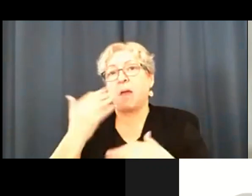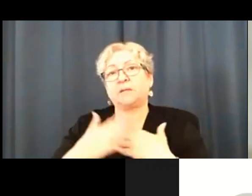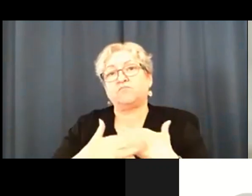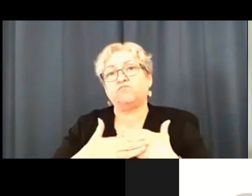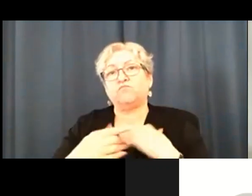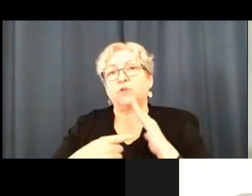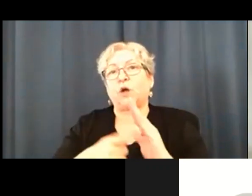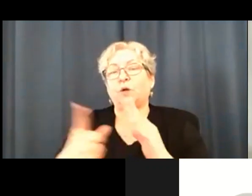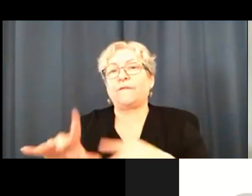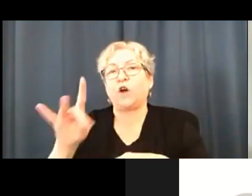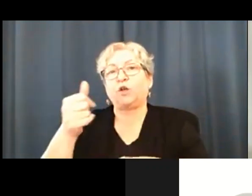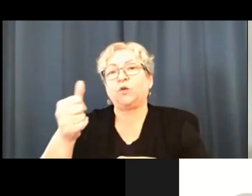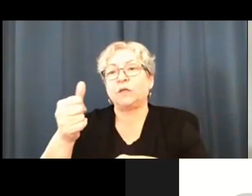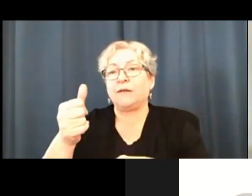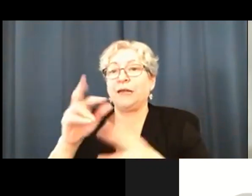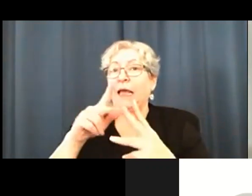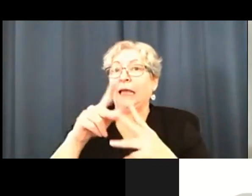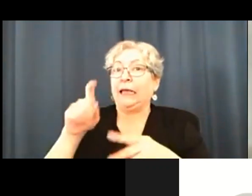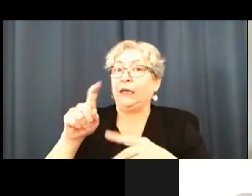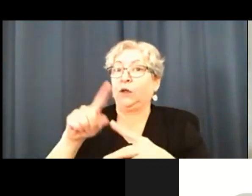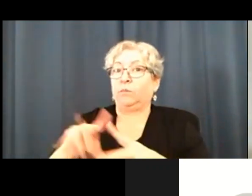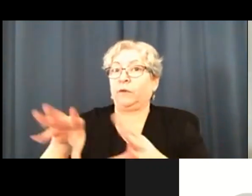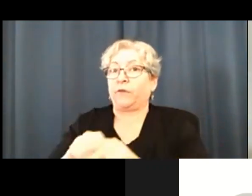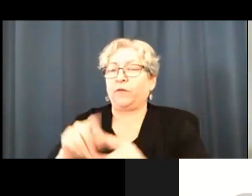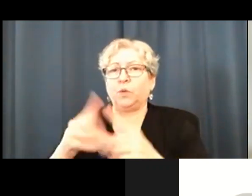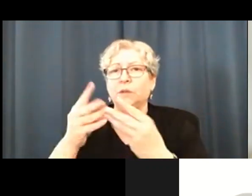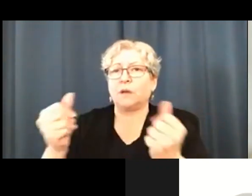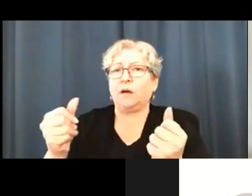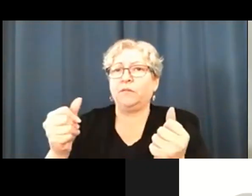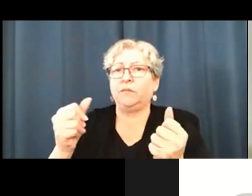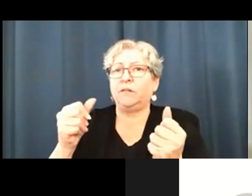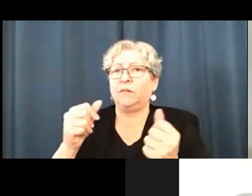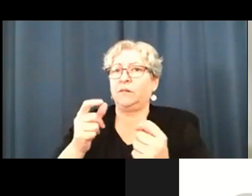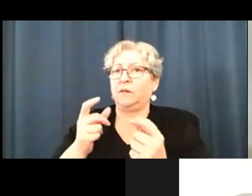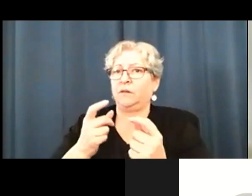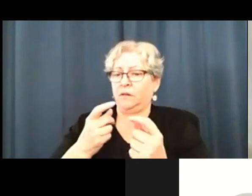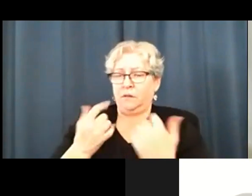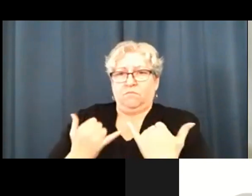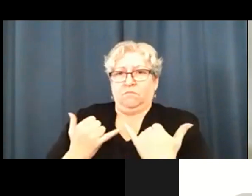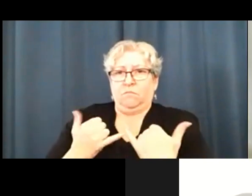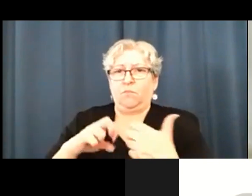you could find yourself either needing to engage to solve an imminent problem or what we would prefer to see